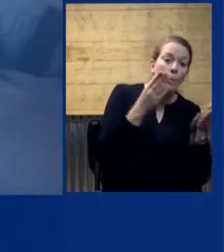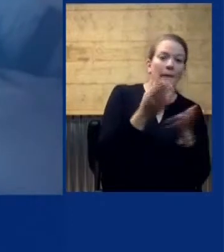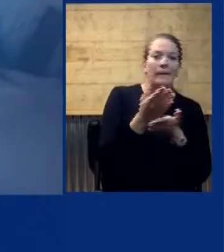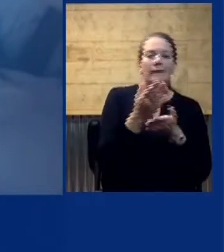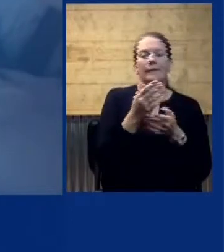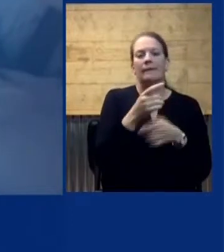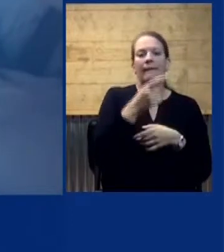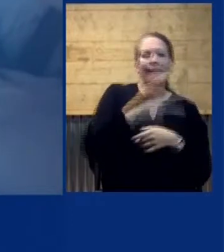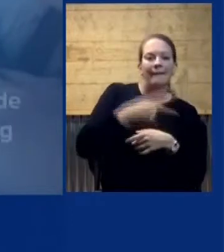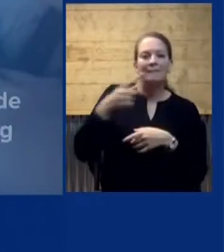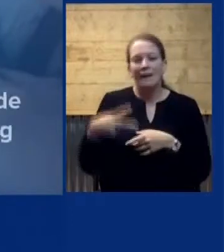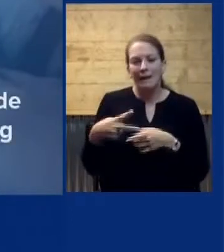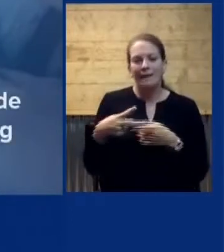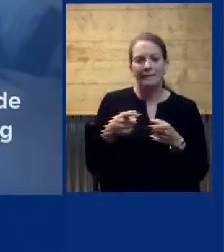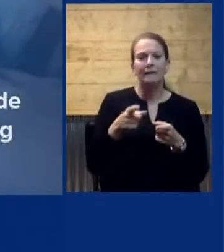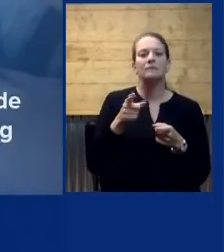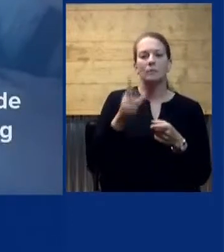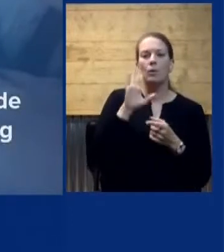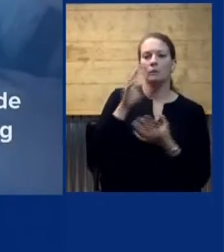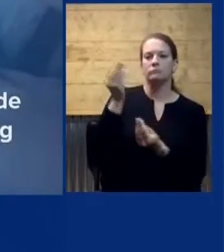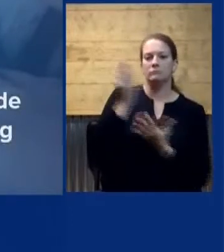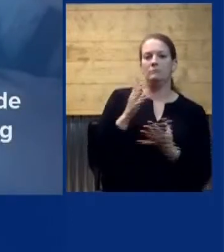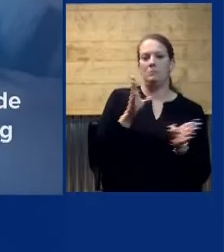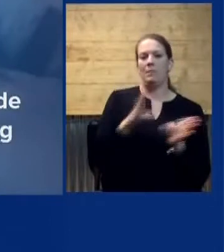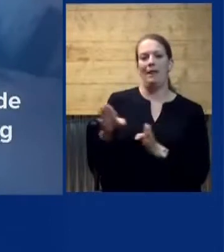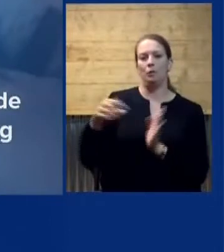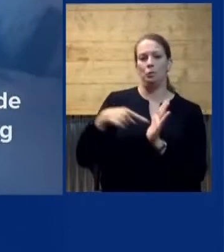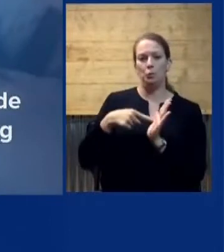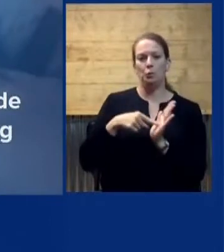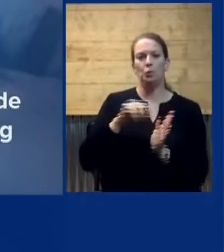PLANS ON HOW THEY WOULD REOPEN. WHAT THEIR PRECAUTIONS WOULD BE.